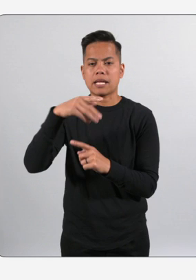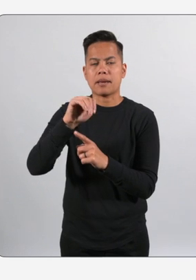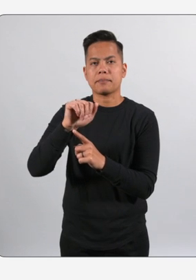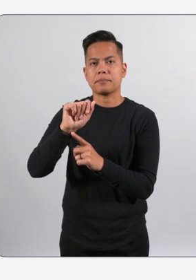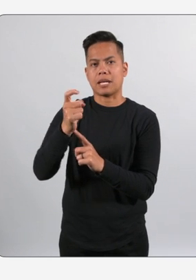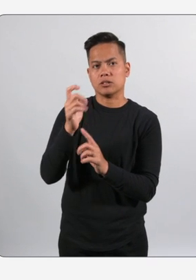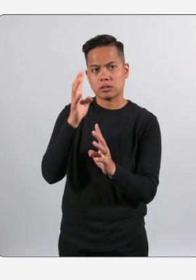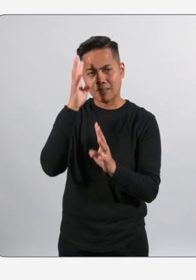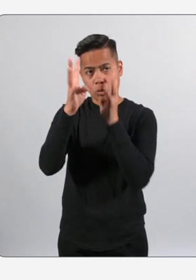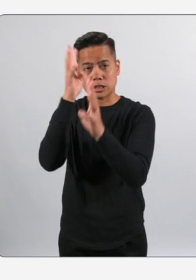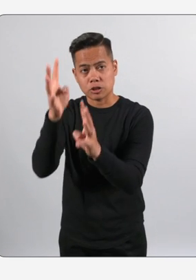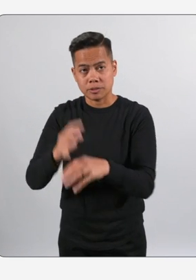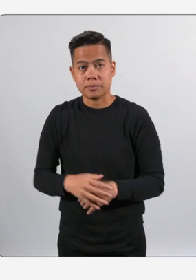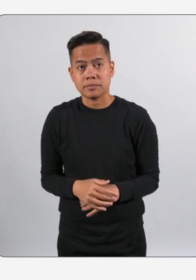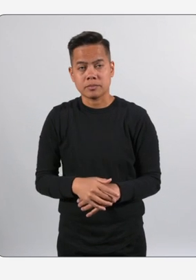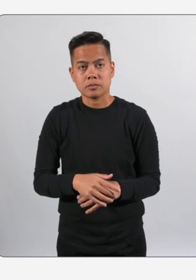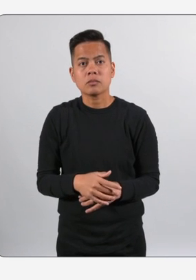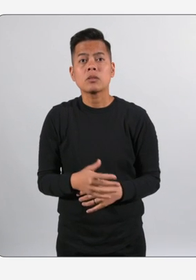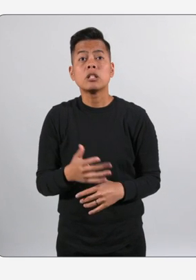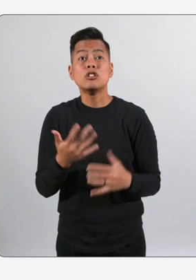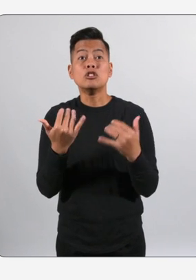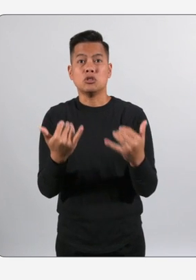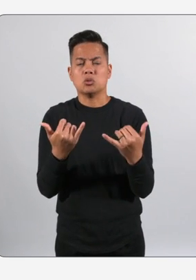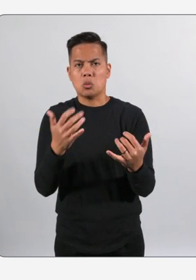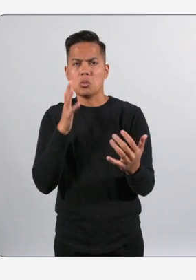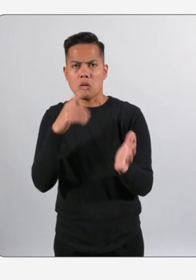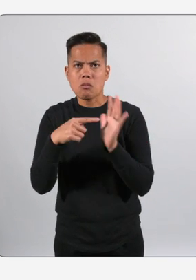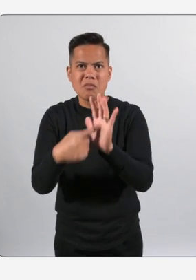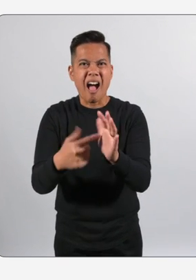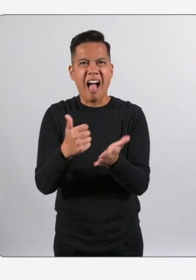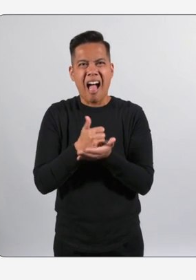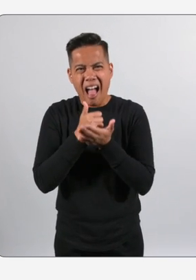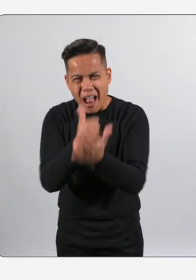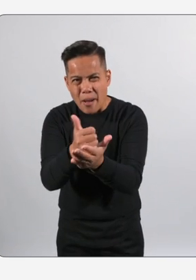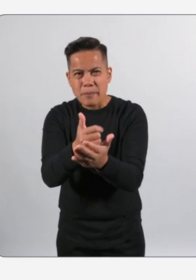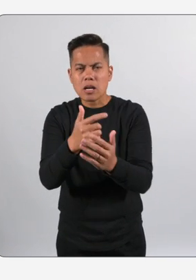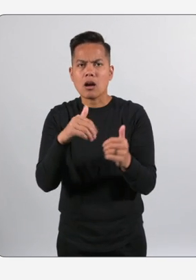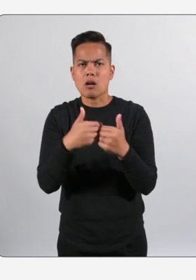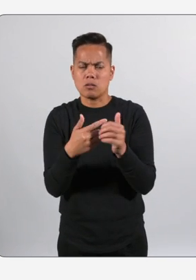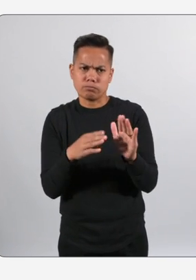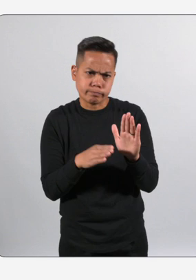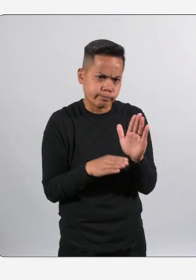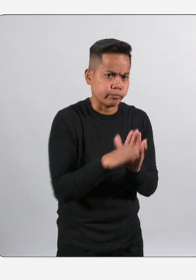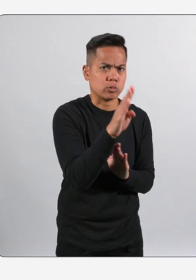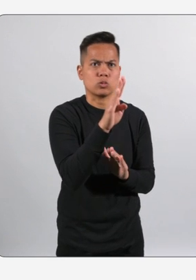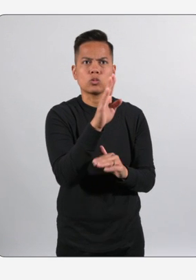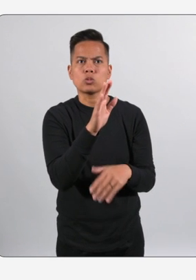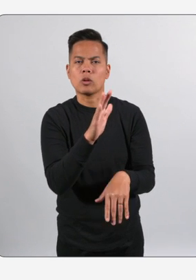You will see more today about how it’s helping you capture the explosion in video consumption. And with the bar for privacy and